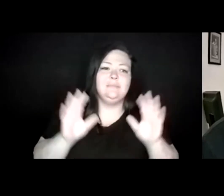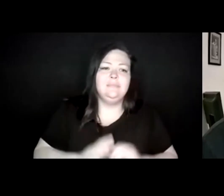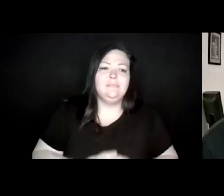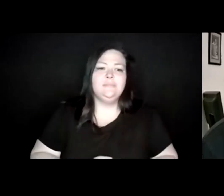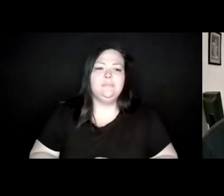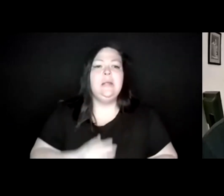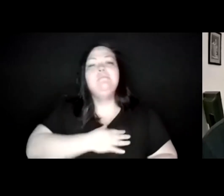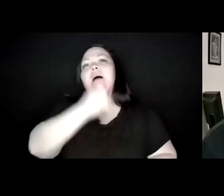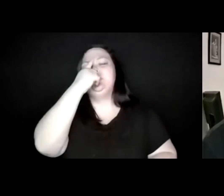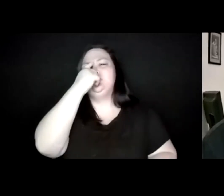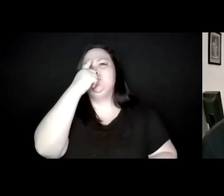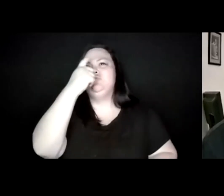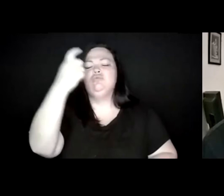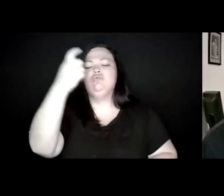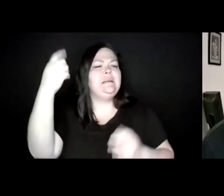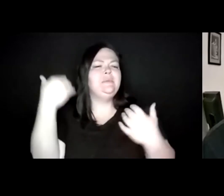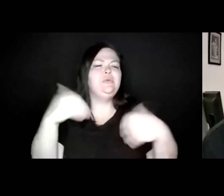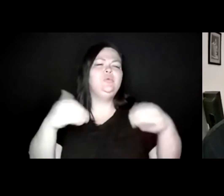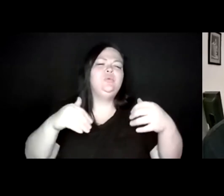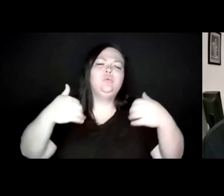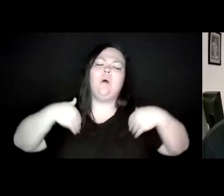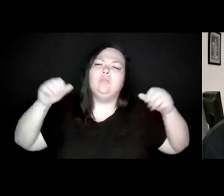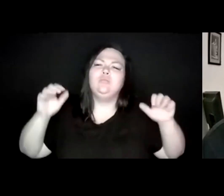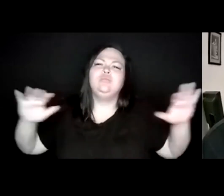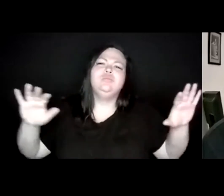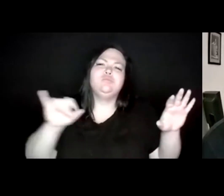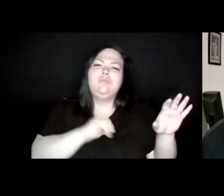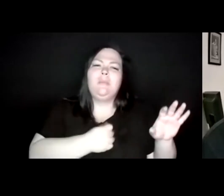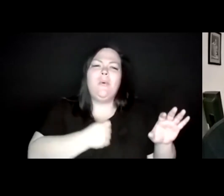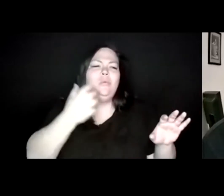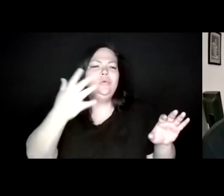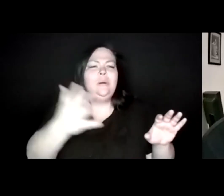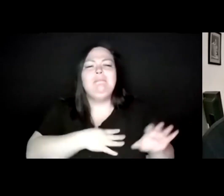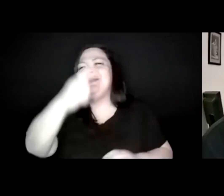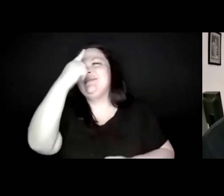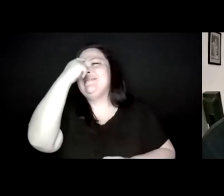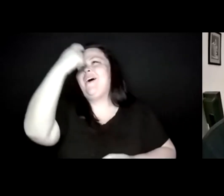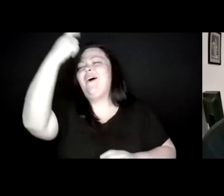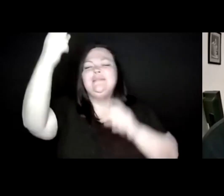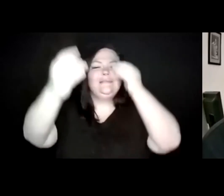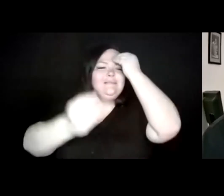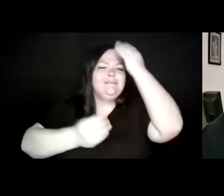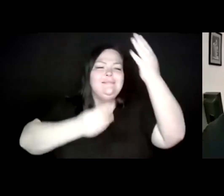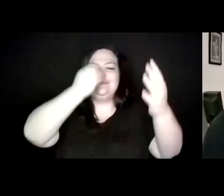My dreams are ripe with wings made of poetry,/ my thoughts flow nice through my head./